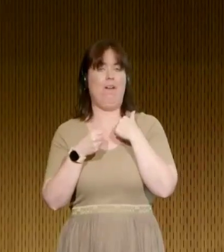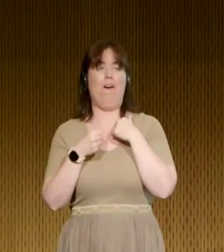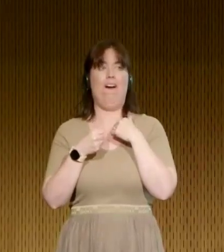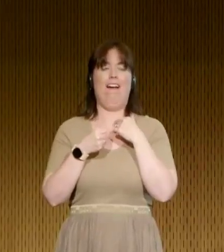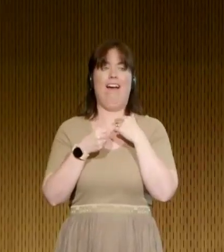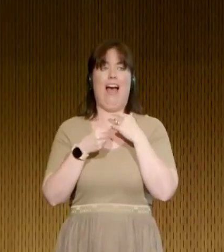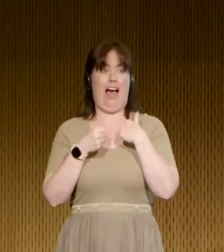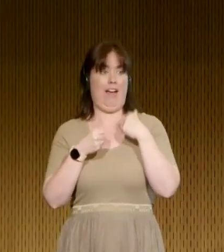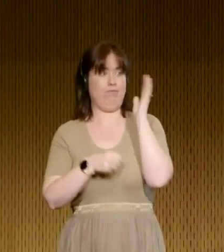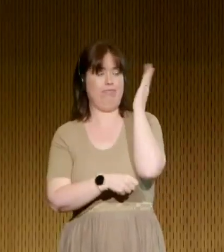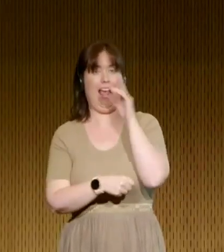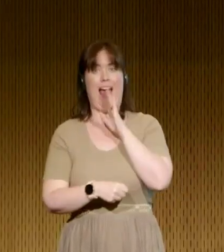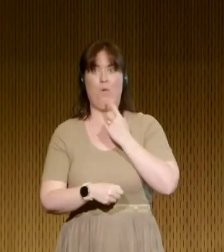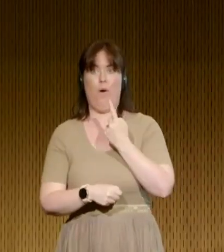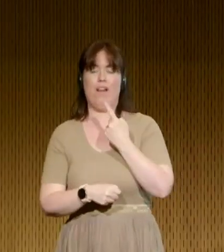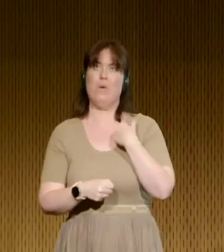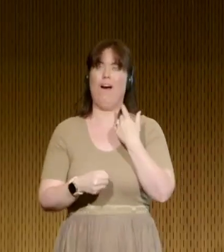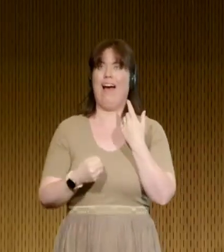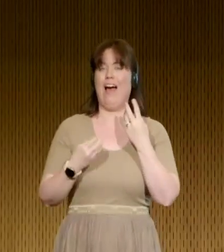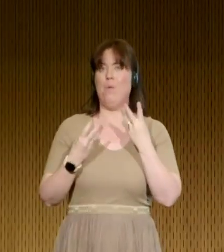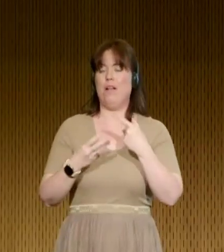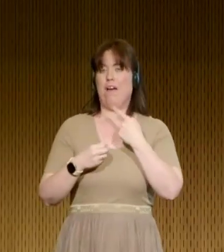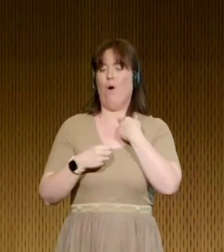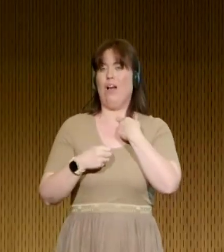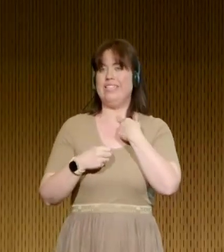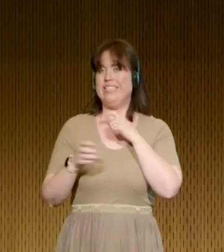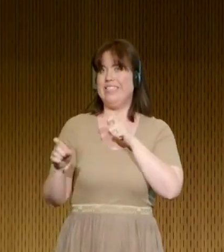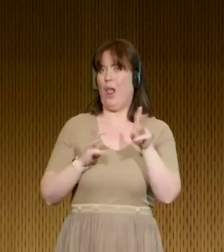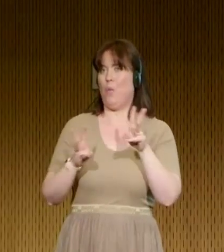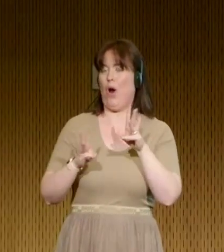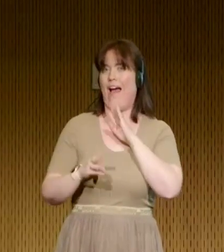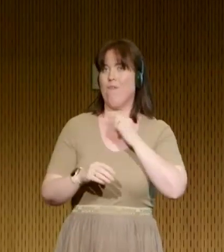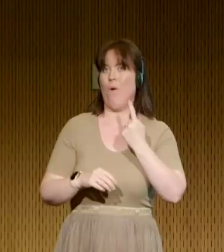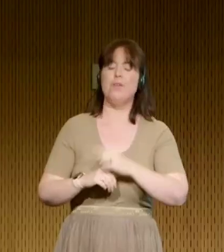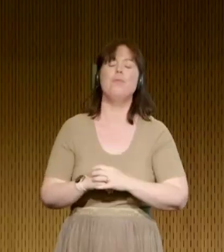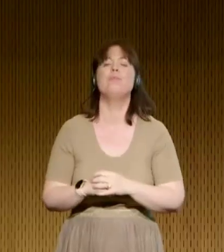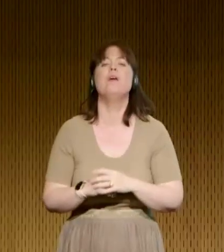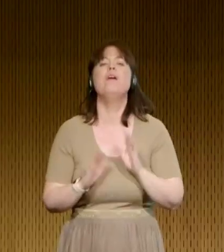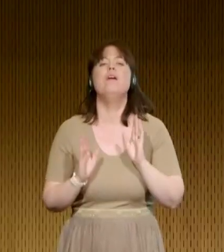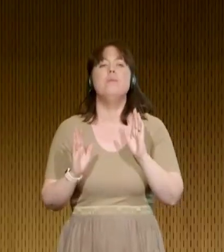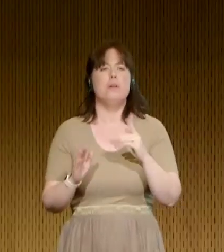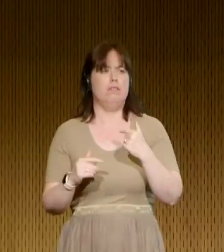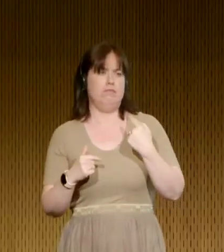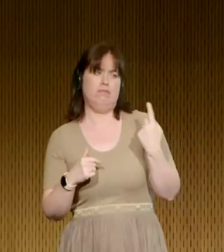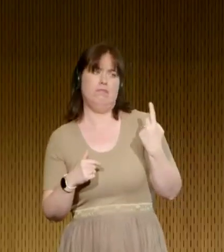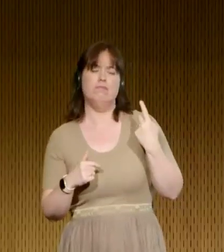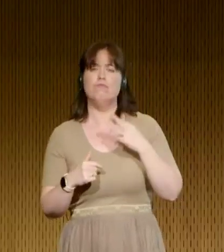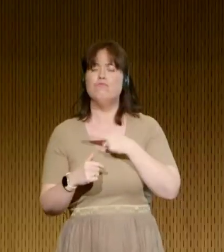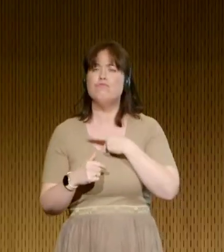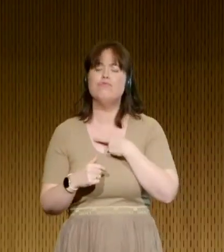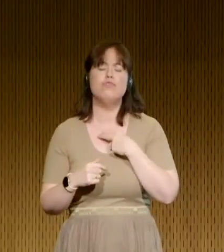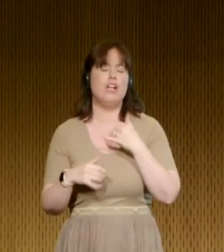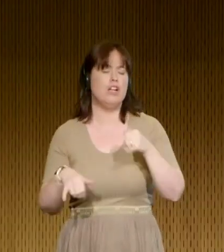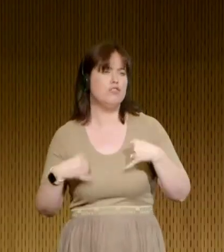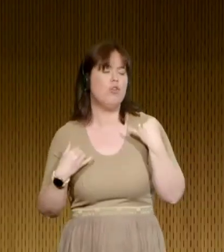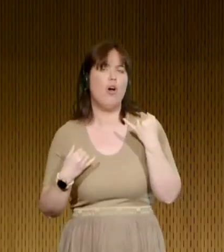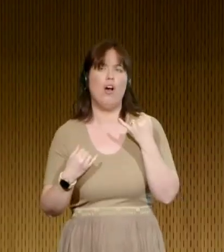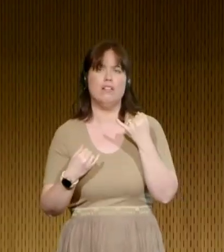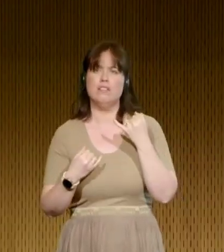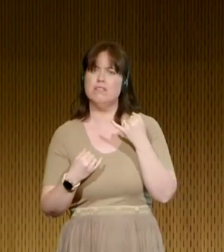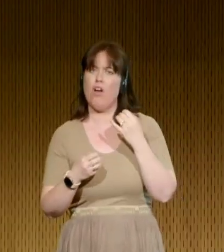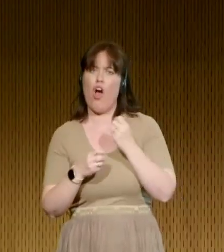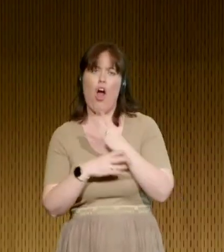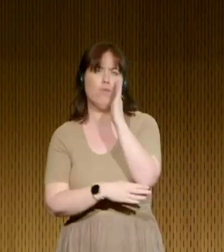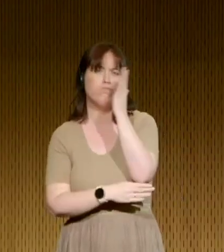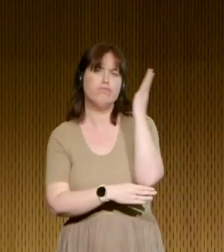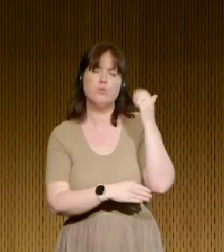I just say both Kerry and myself have thoroughly enjoyed the talk, the talks today and a lot has